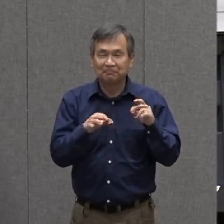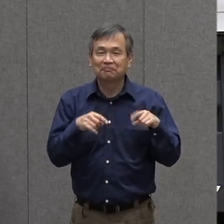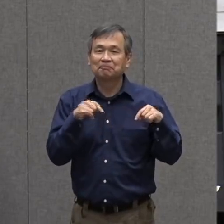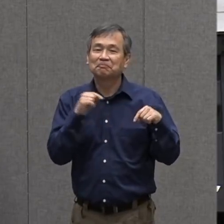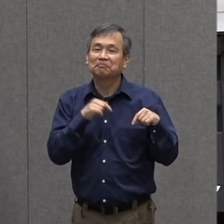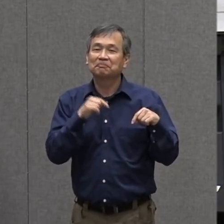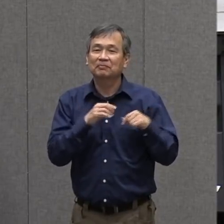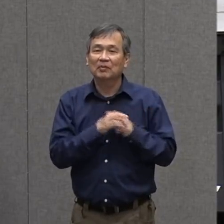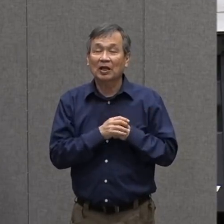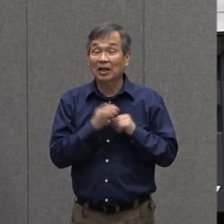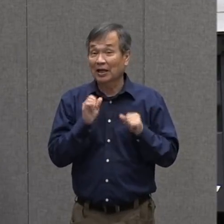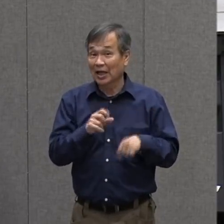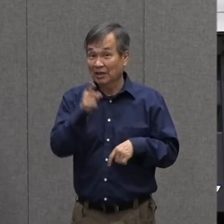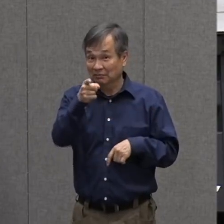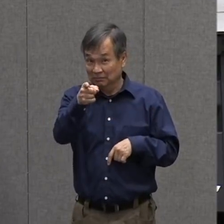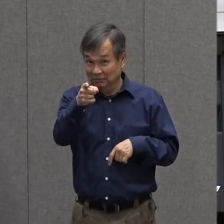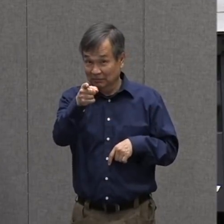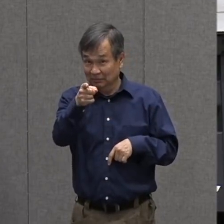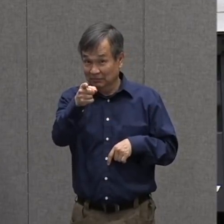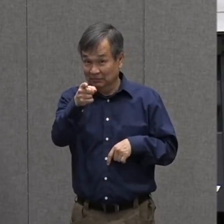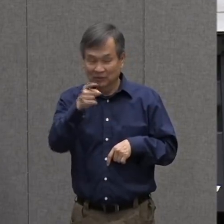Do you think you could do this one? Four, mm.